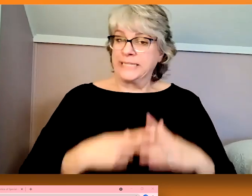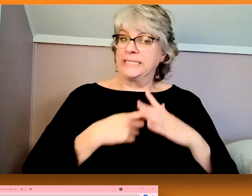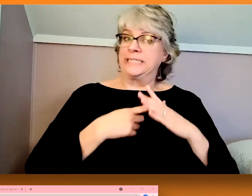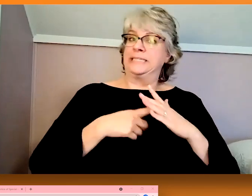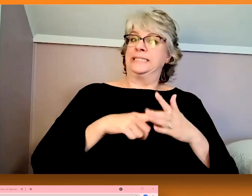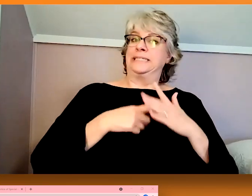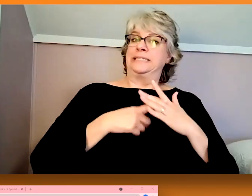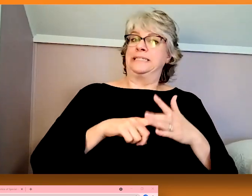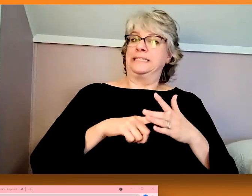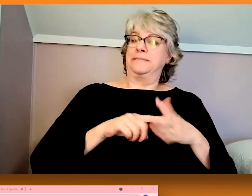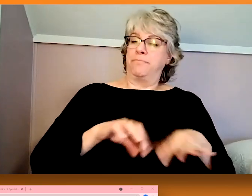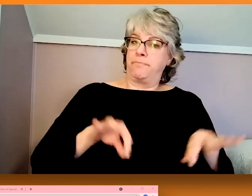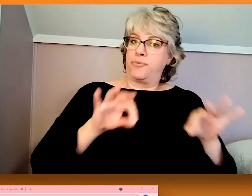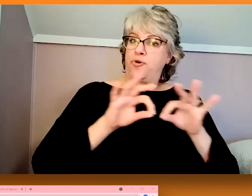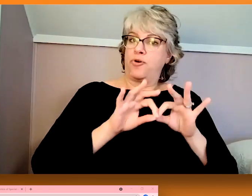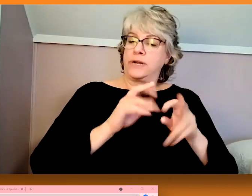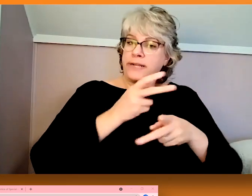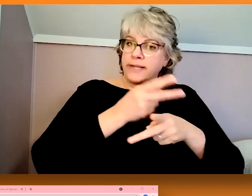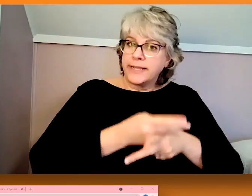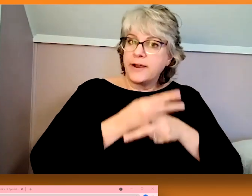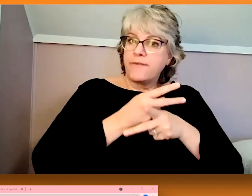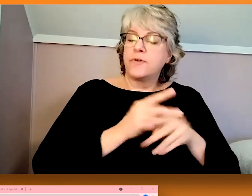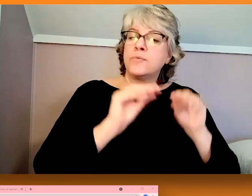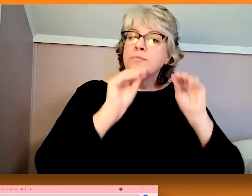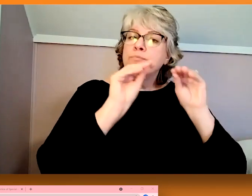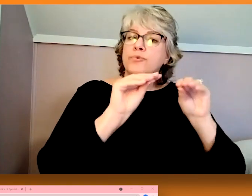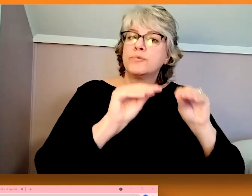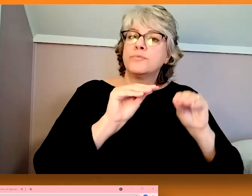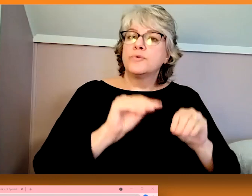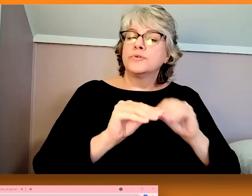you know, careful time, creating your--